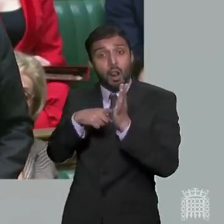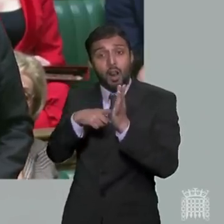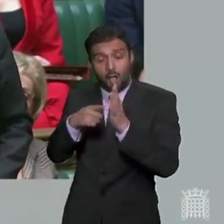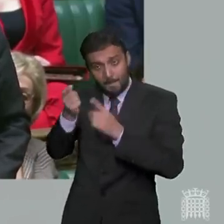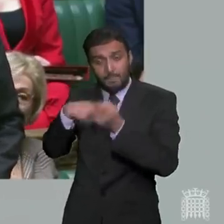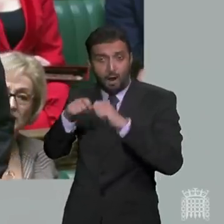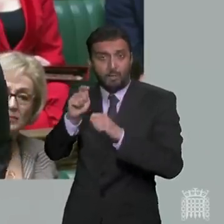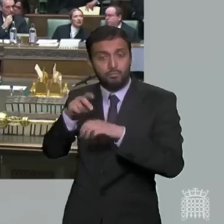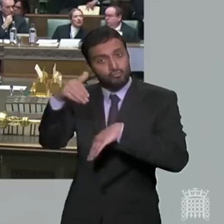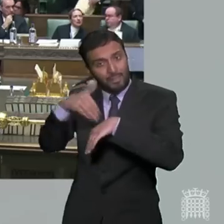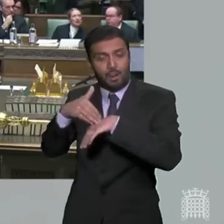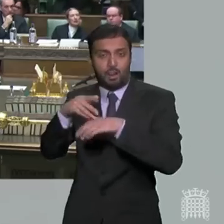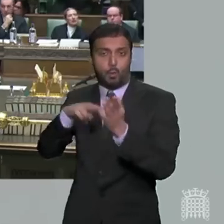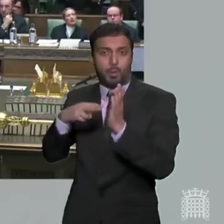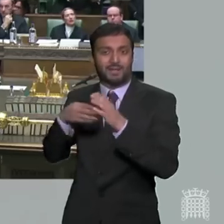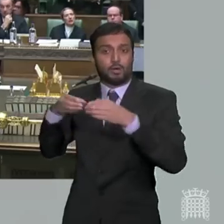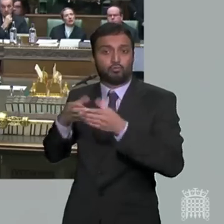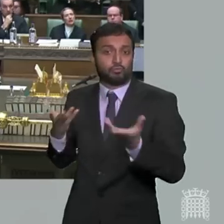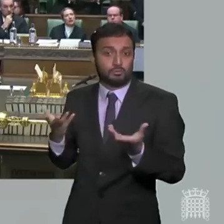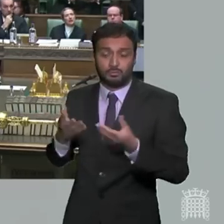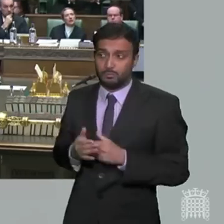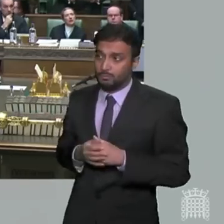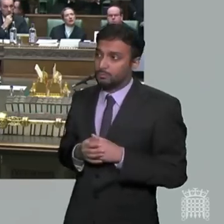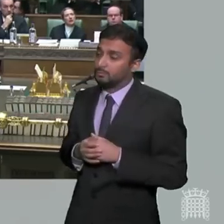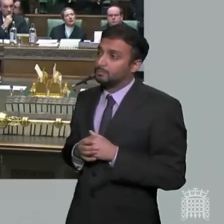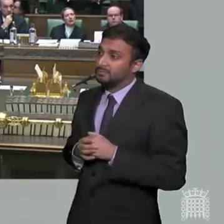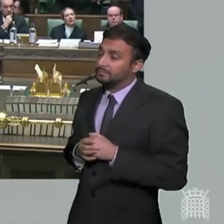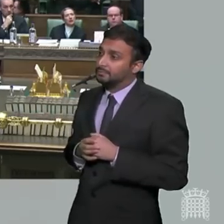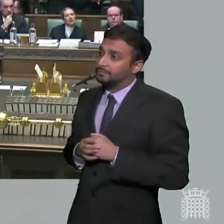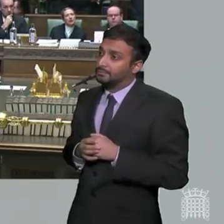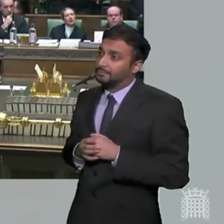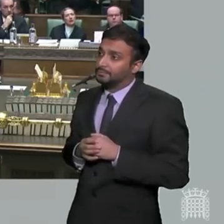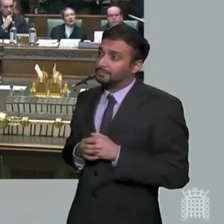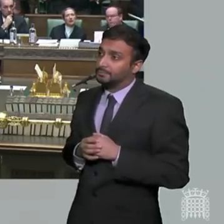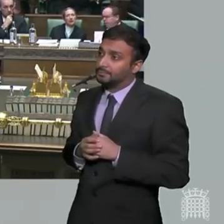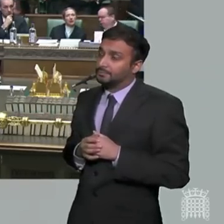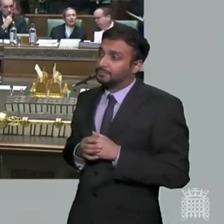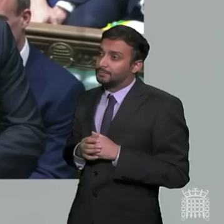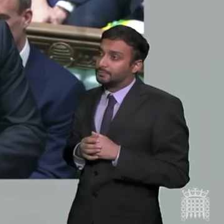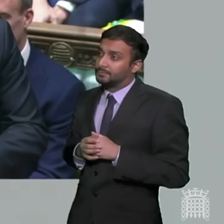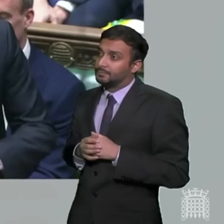The Prime Minister The kinds of demonstrations that we have seen